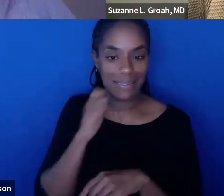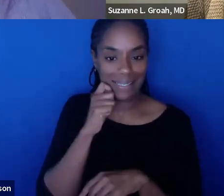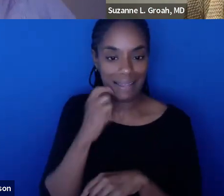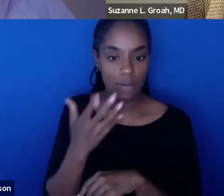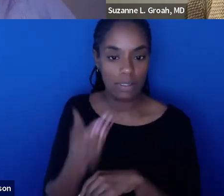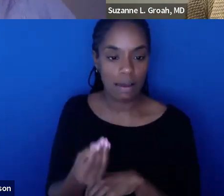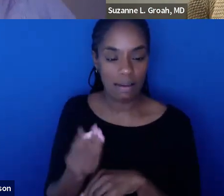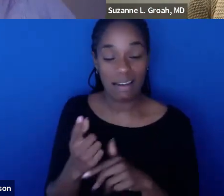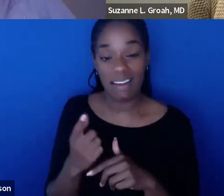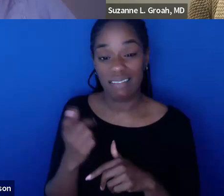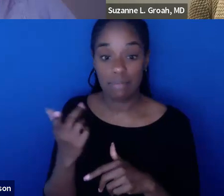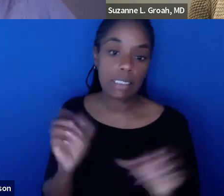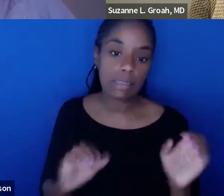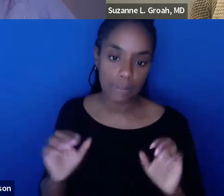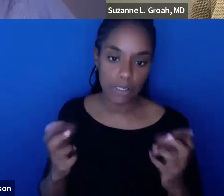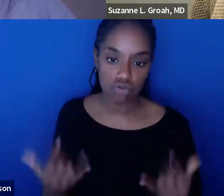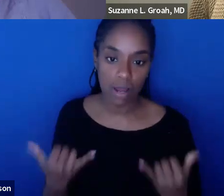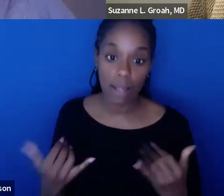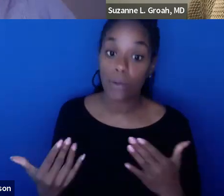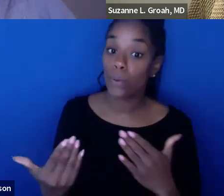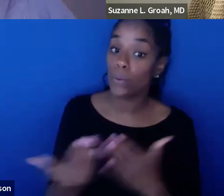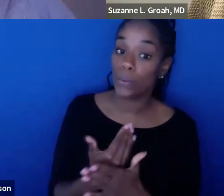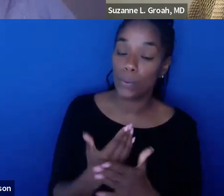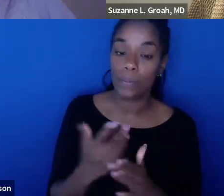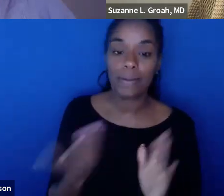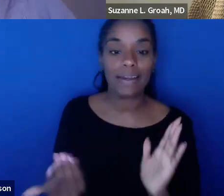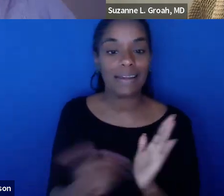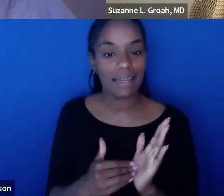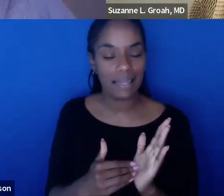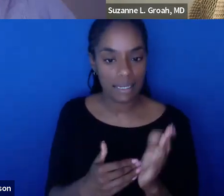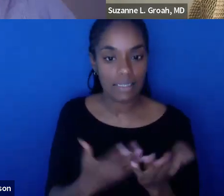And that's experimental right now and it's new, but again, it's to promote that bladder relaxation.